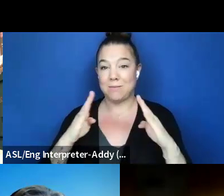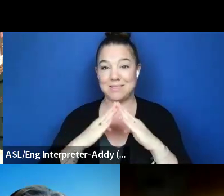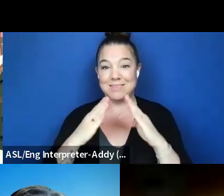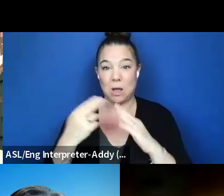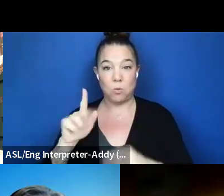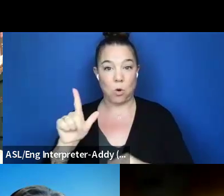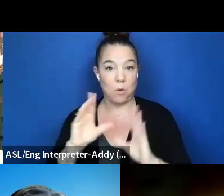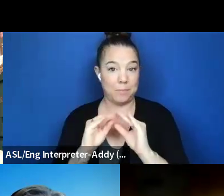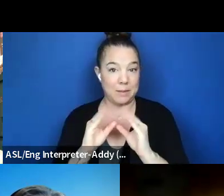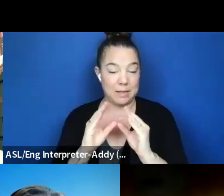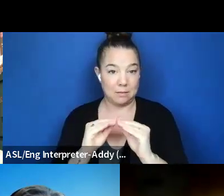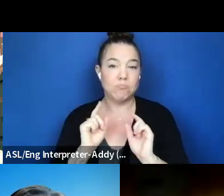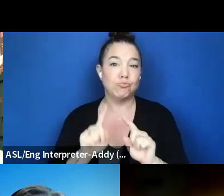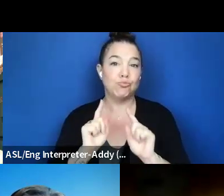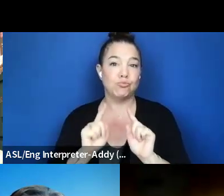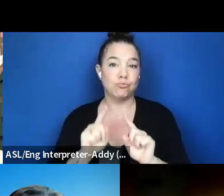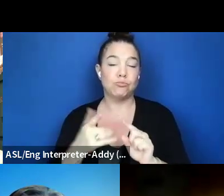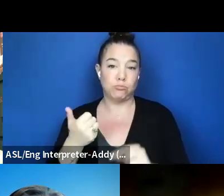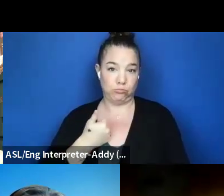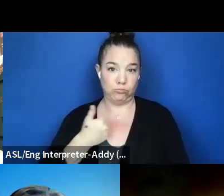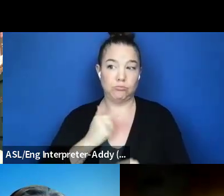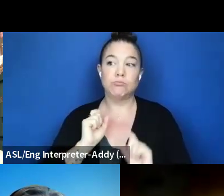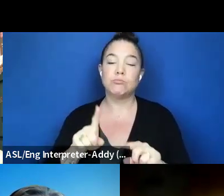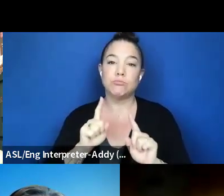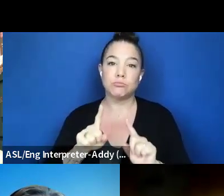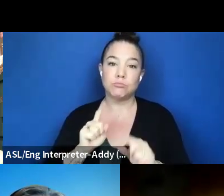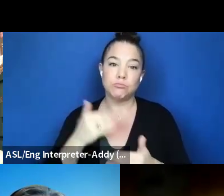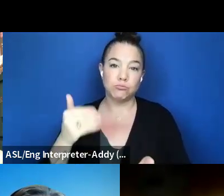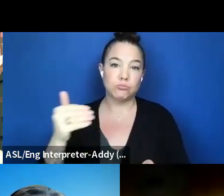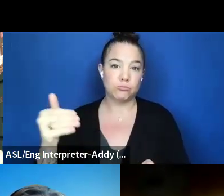Don Posh: and I used to attend them regularly. Don Posh: and